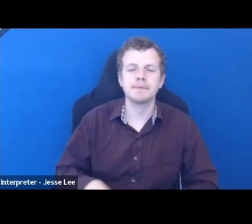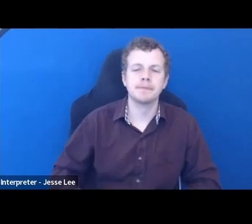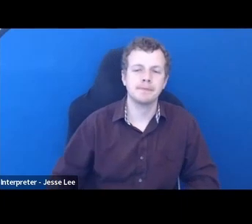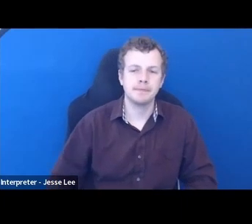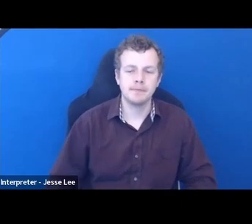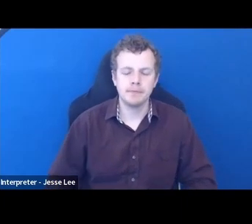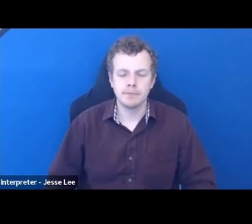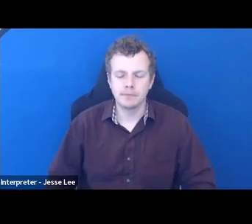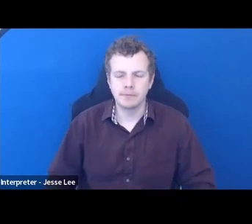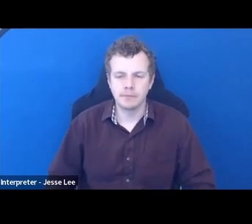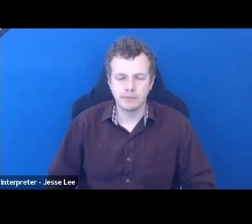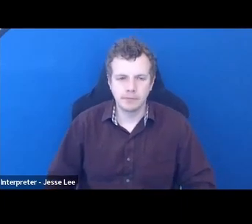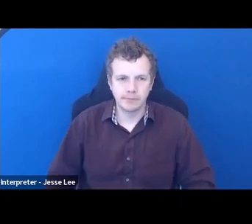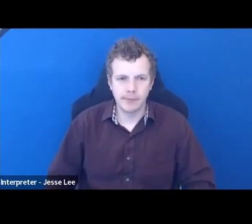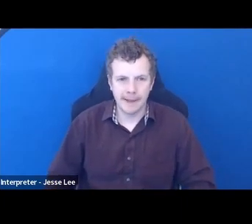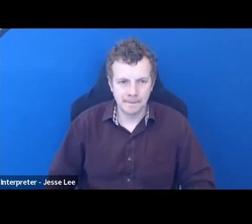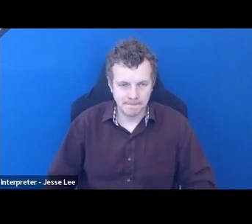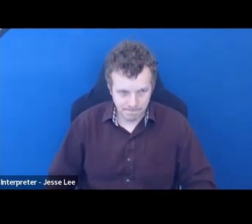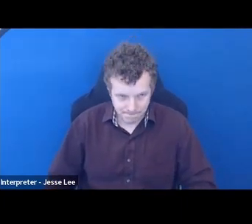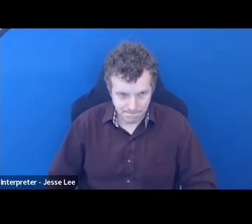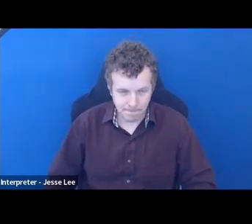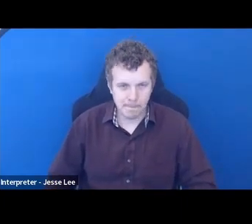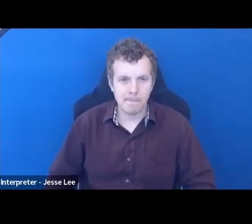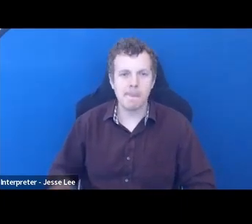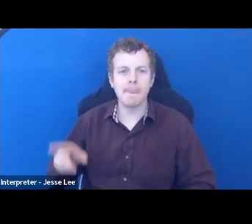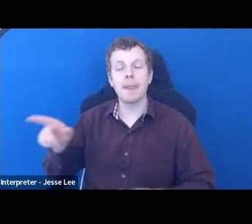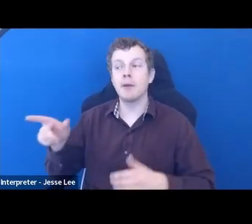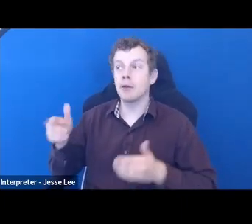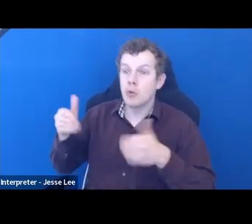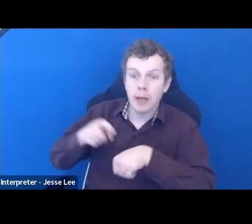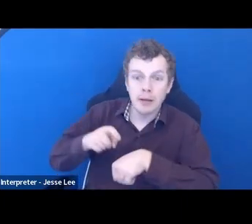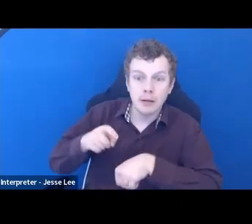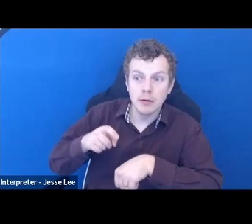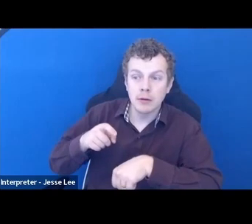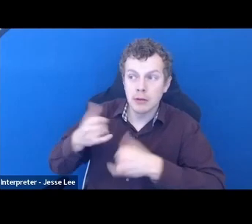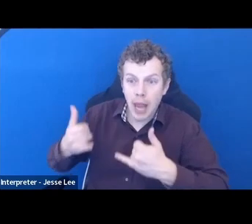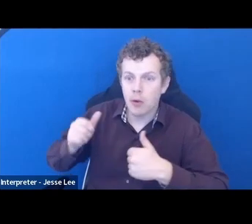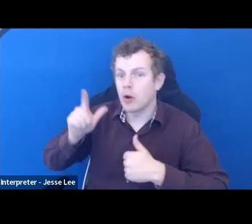And then regarding the uncertainty about timing of interventions. From a clinician.